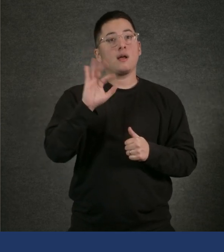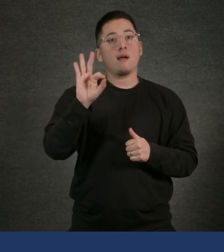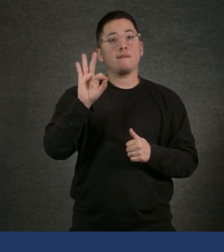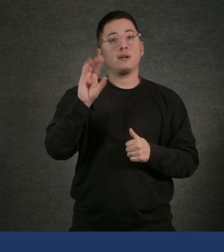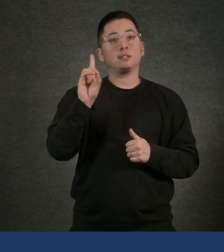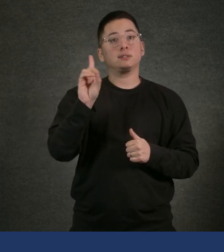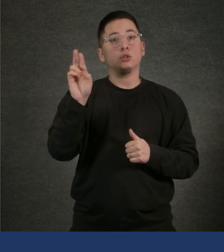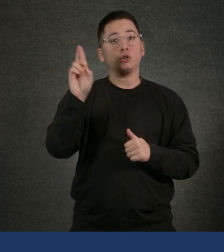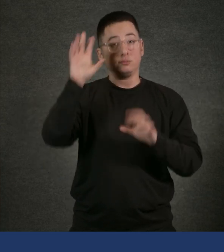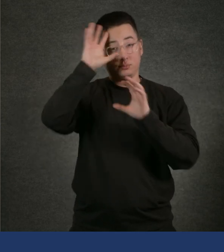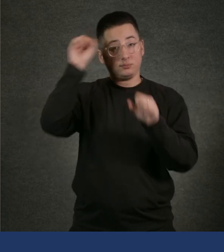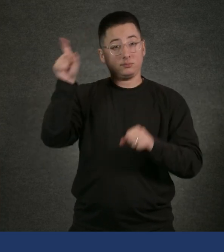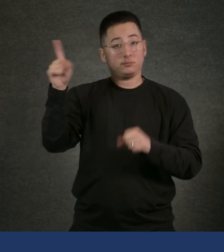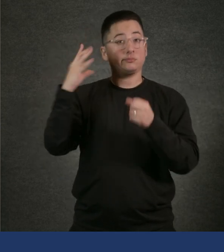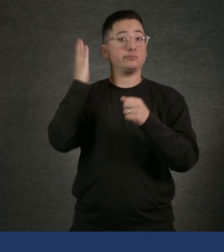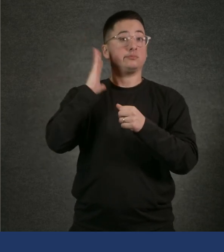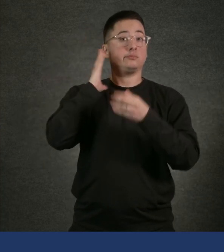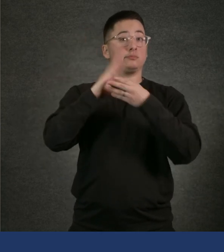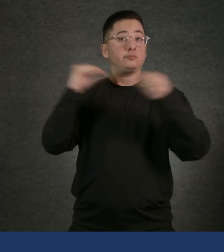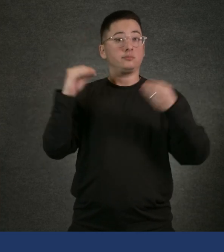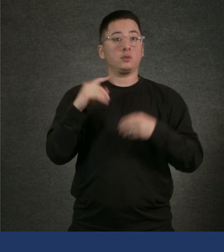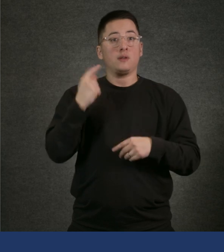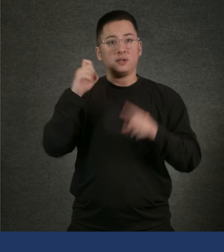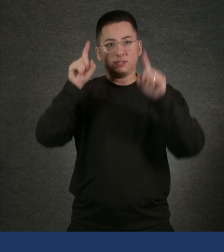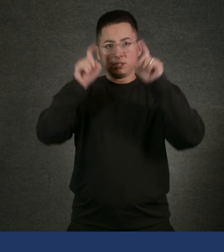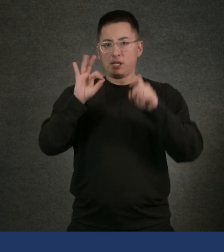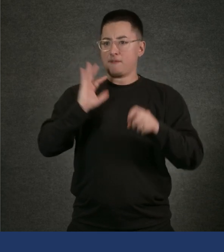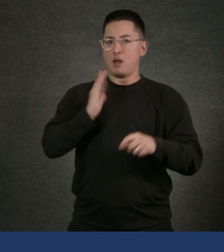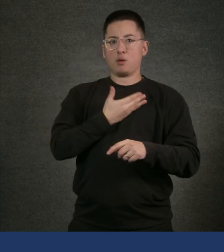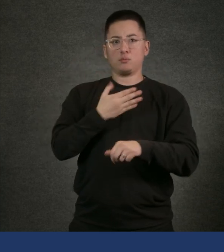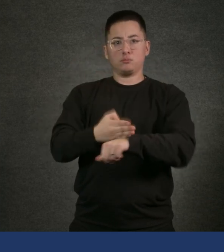is not whether we add more to the abundance of those